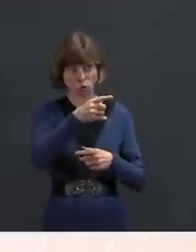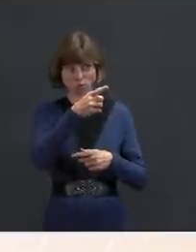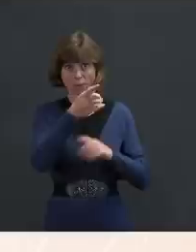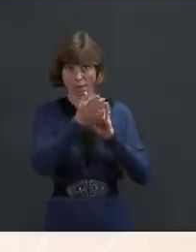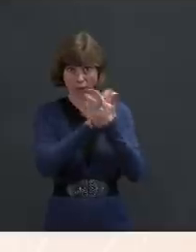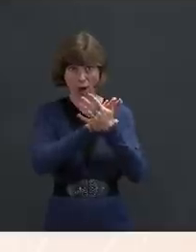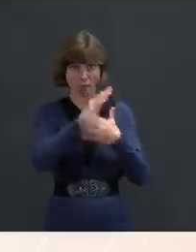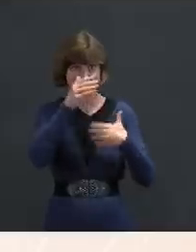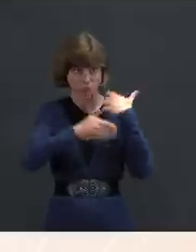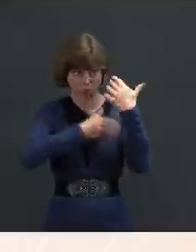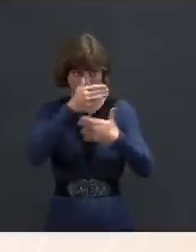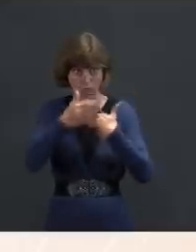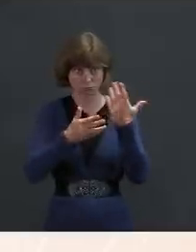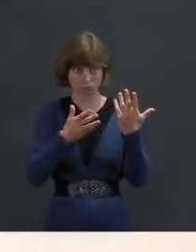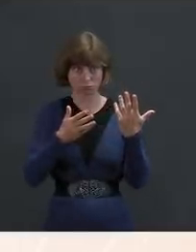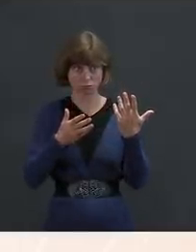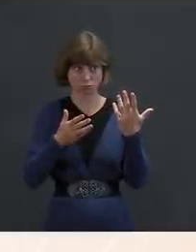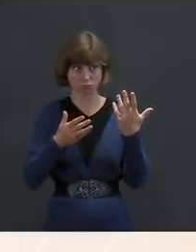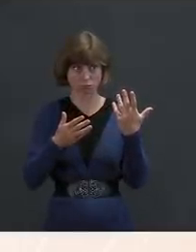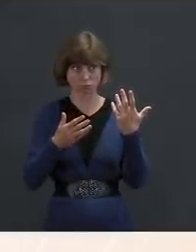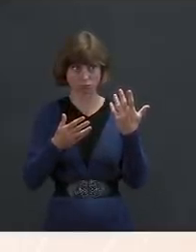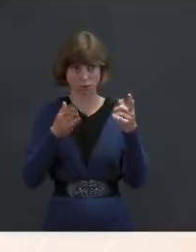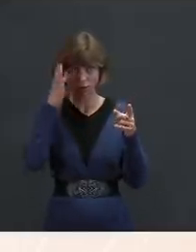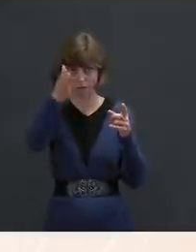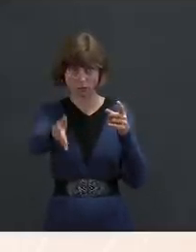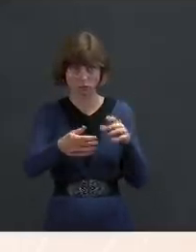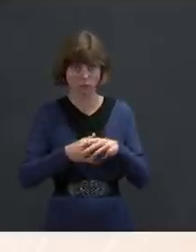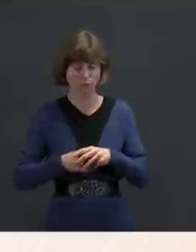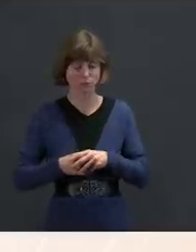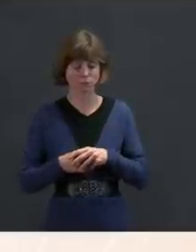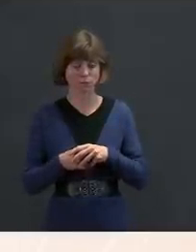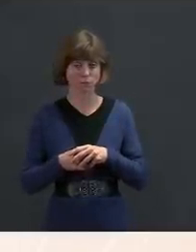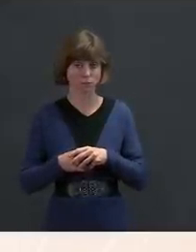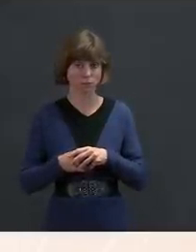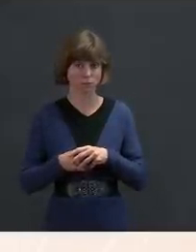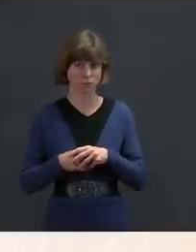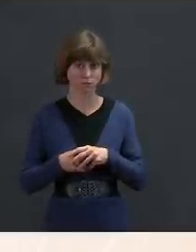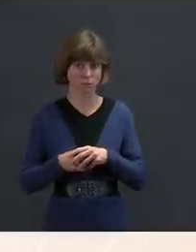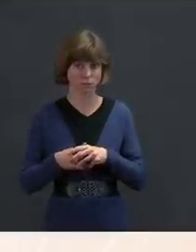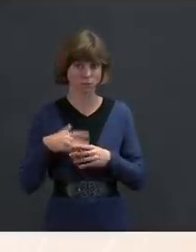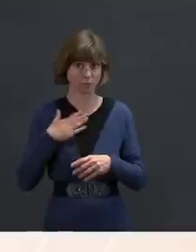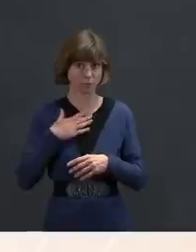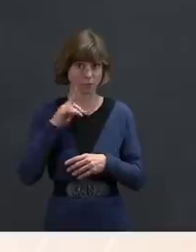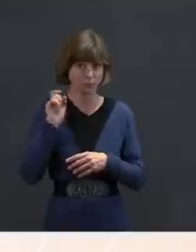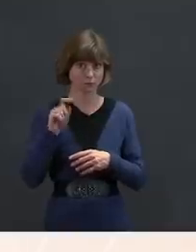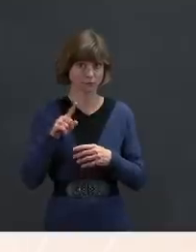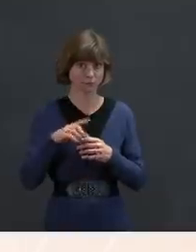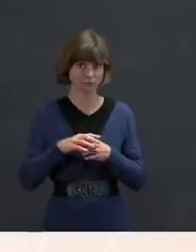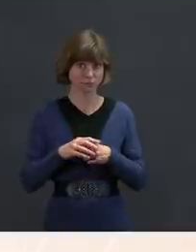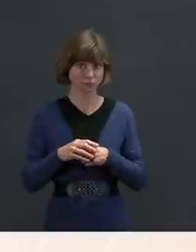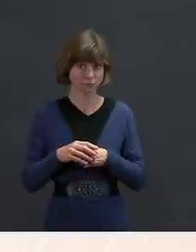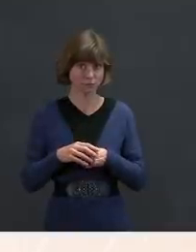Go ahead, in the back. The Press: Thank you. I've got a couple questions, just like my front-row colleagues here. Ms. Psaki: Sure. The Press: Given that the White House